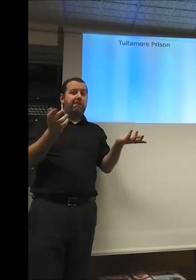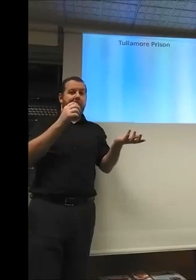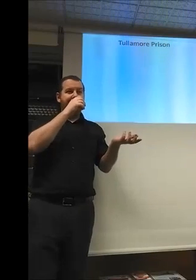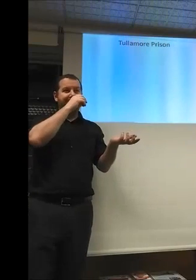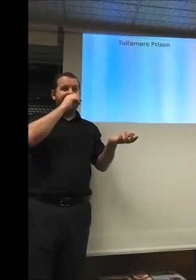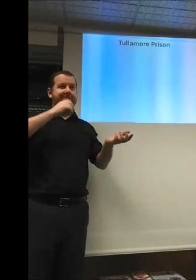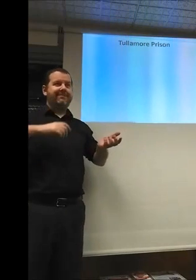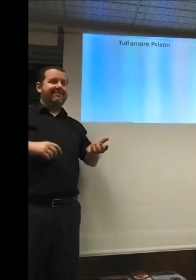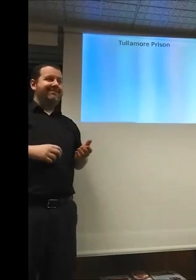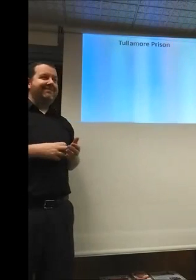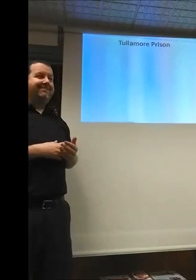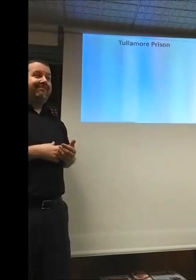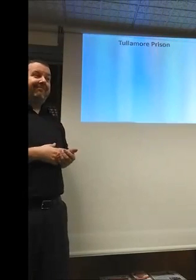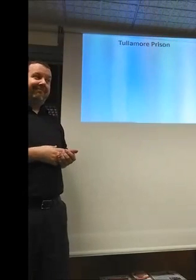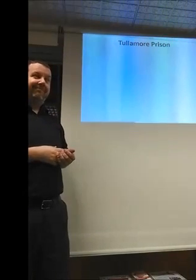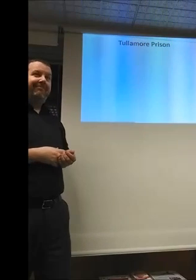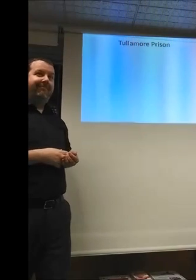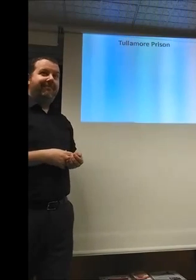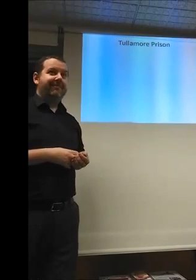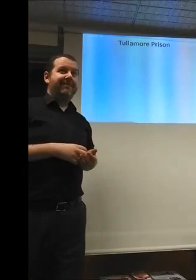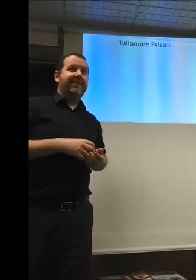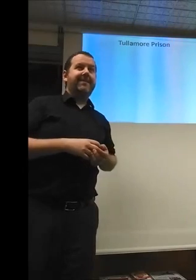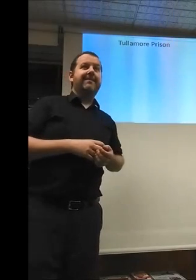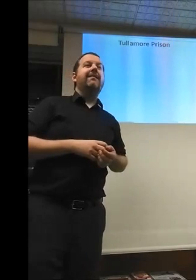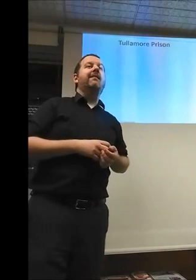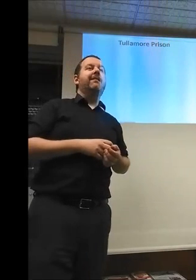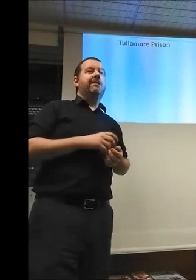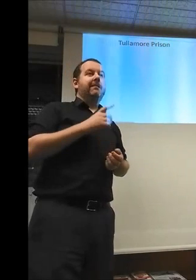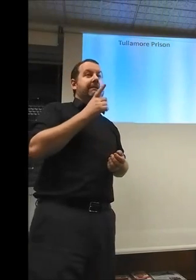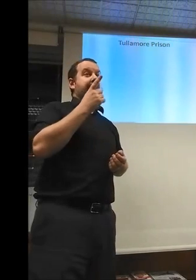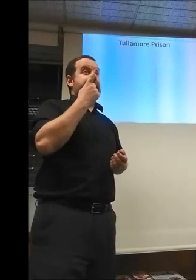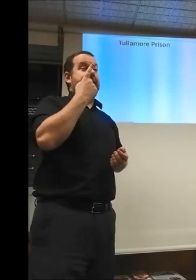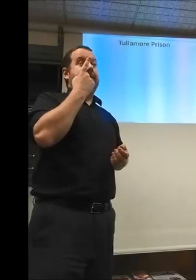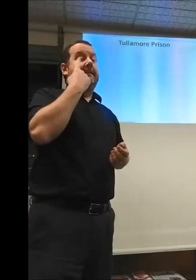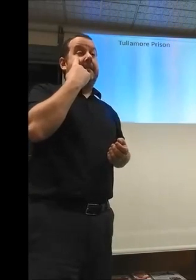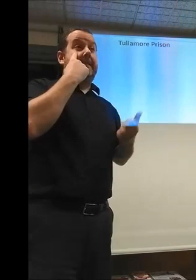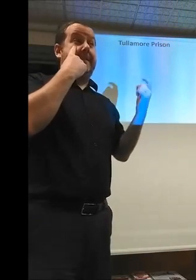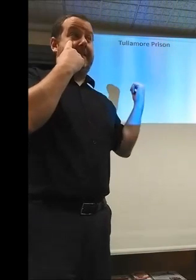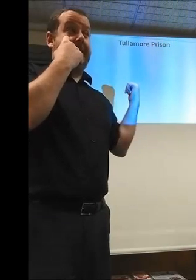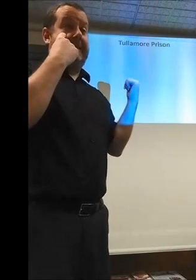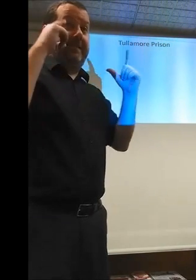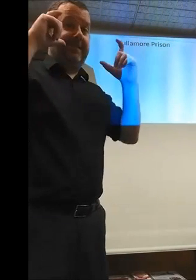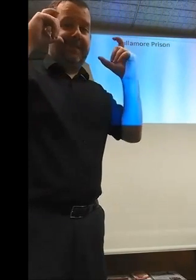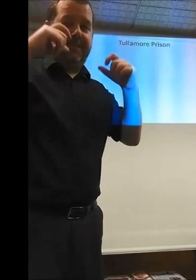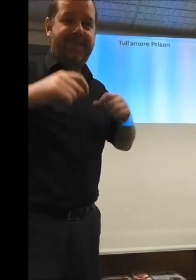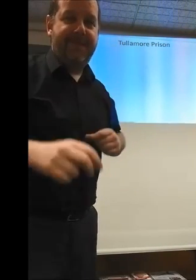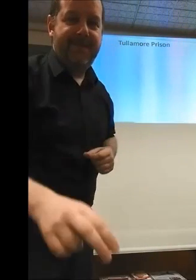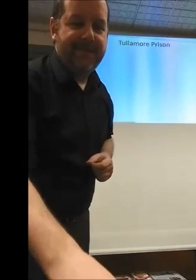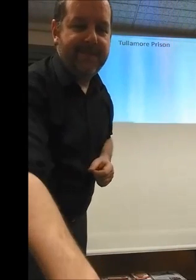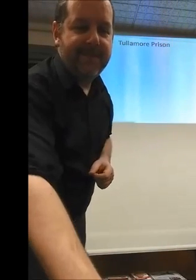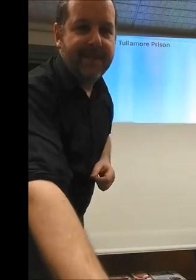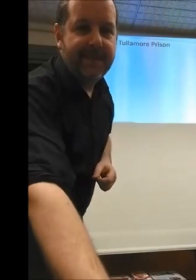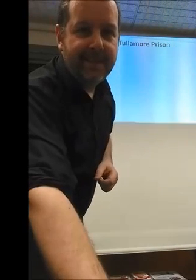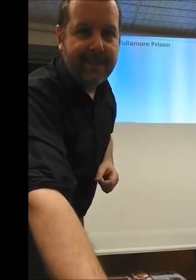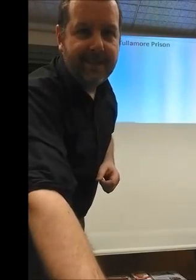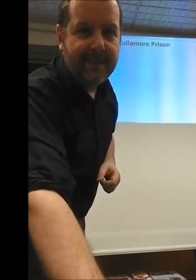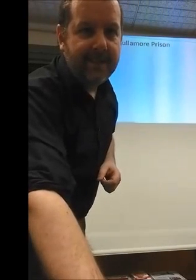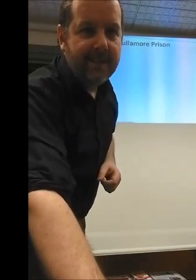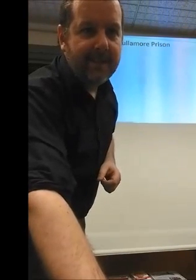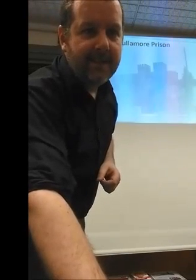sure of it. So this is a photograph of it.